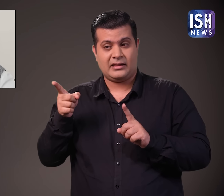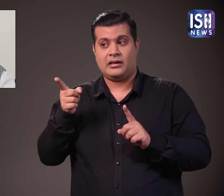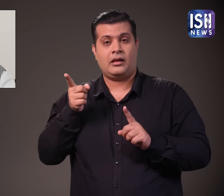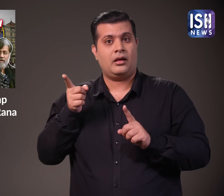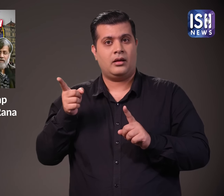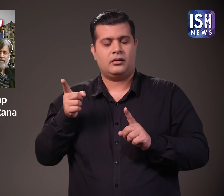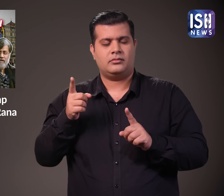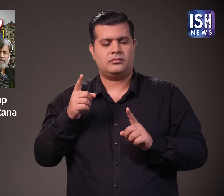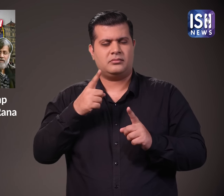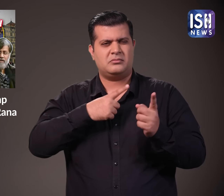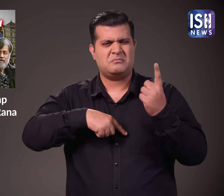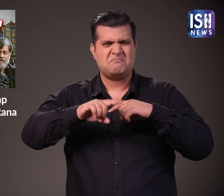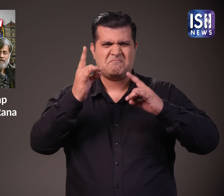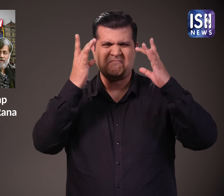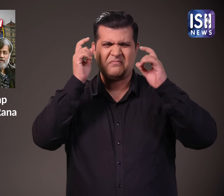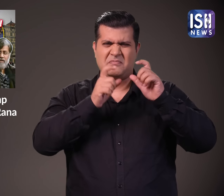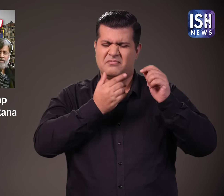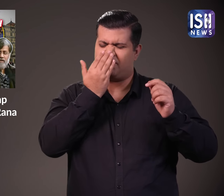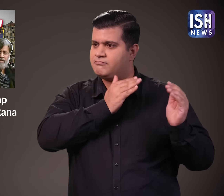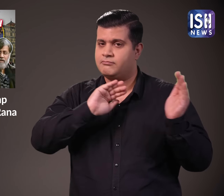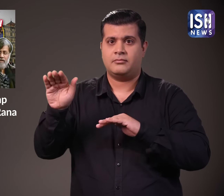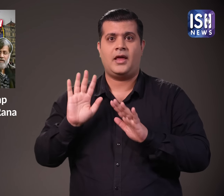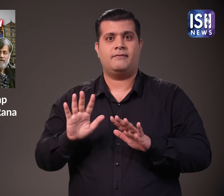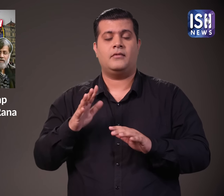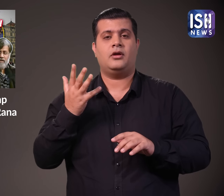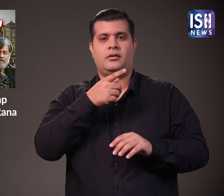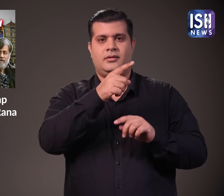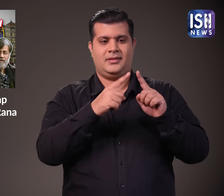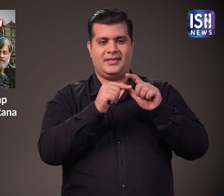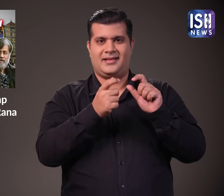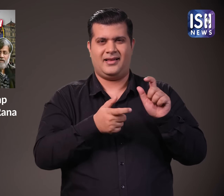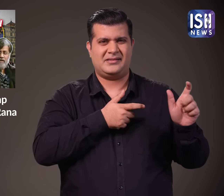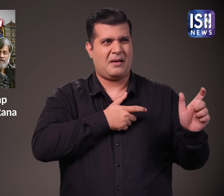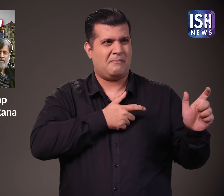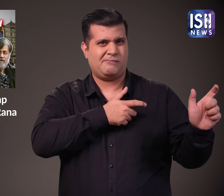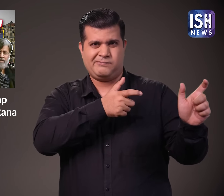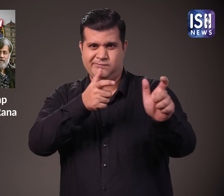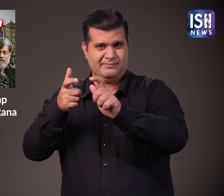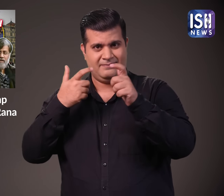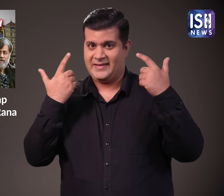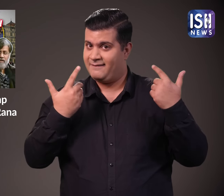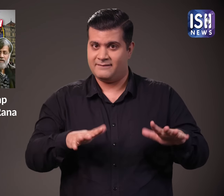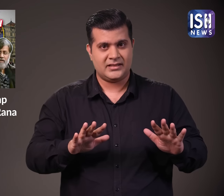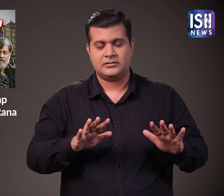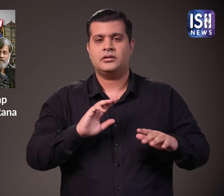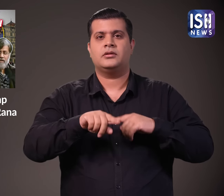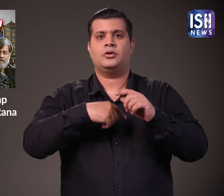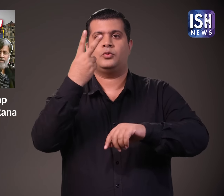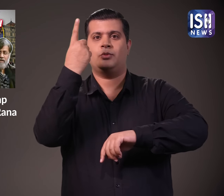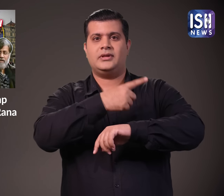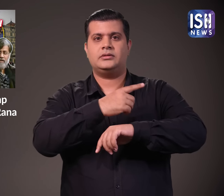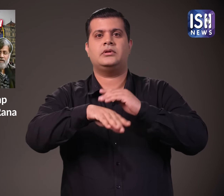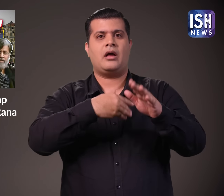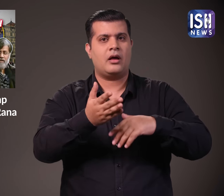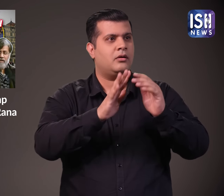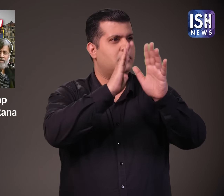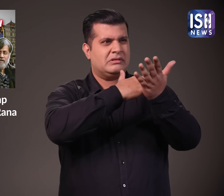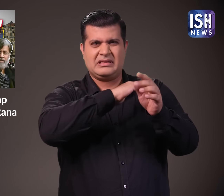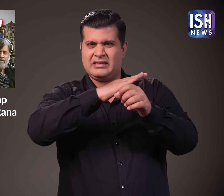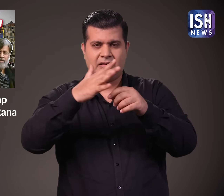He was severely criticized at the time because, just 2 days after the attacks,